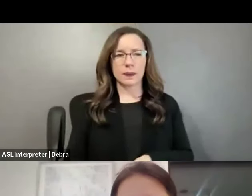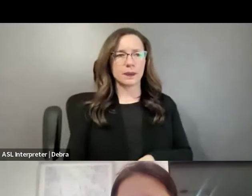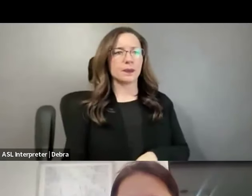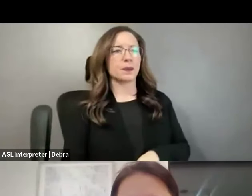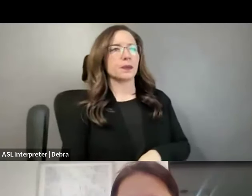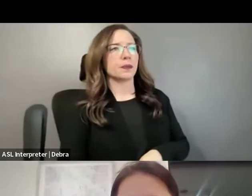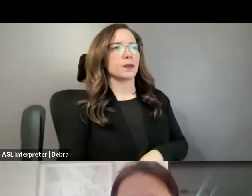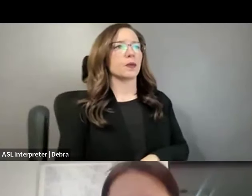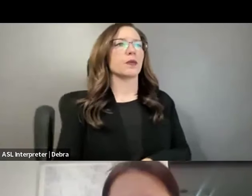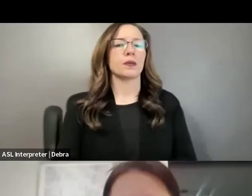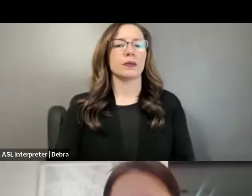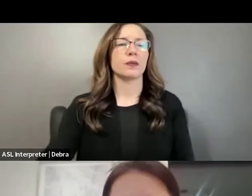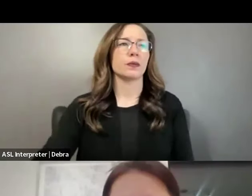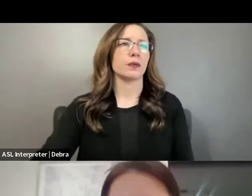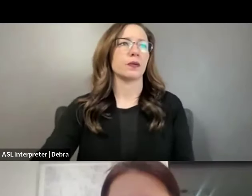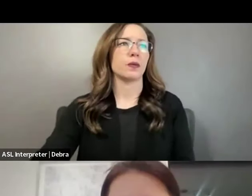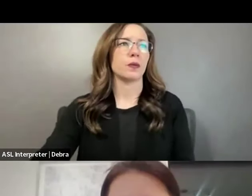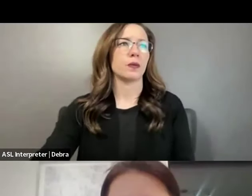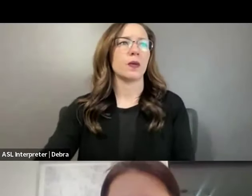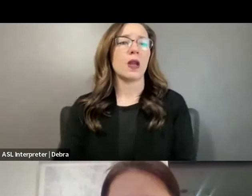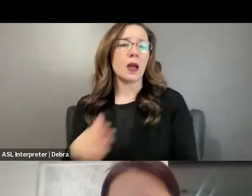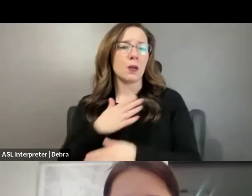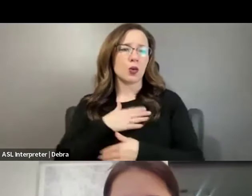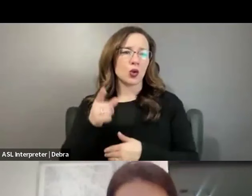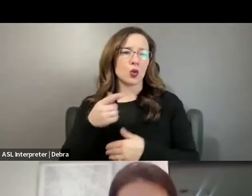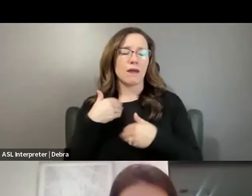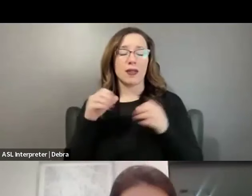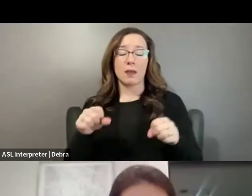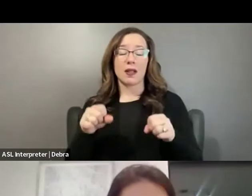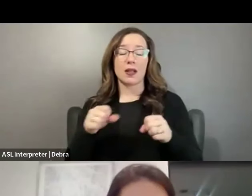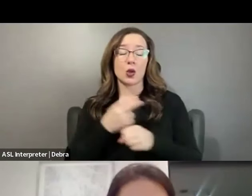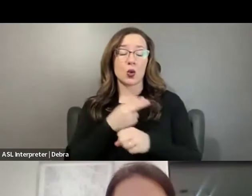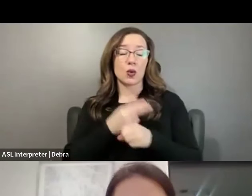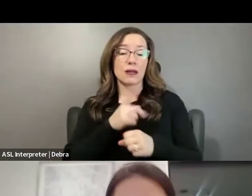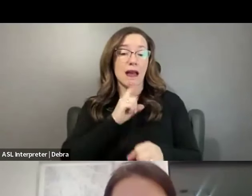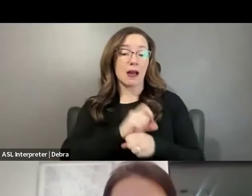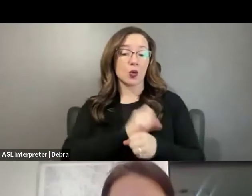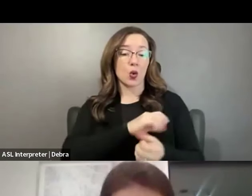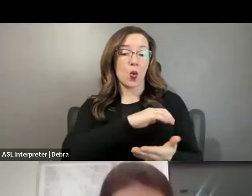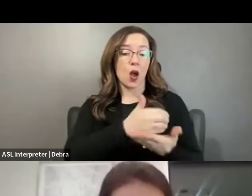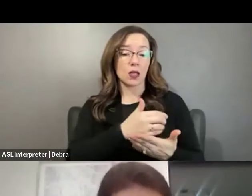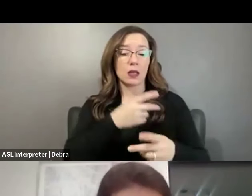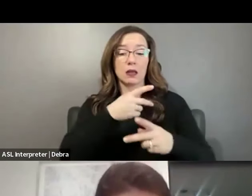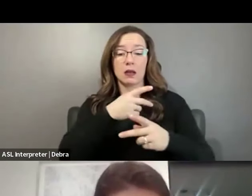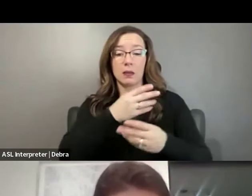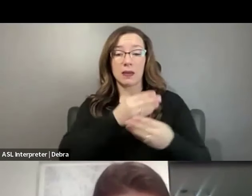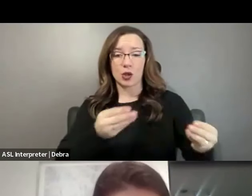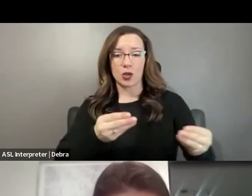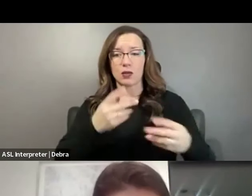I appreciate that you have the ability to use actual quantity of material times actual carbon intensity a manufacturing.